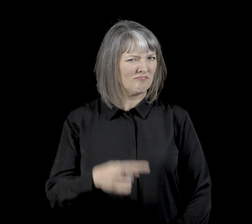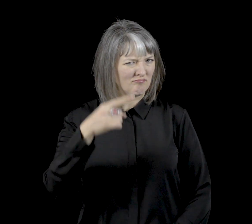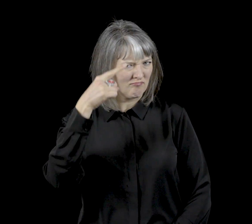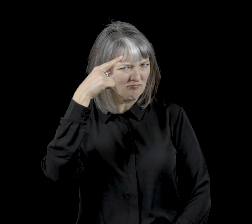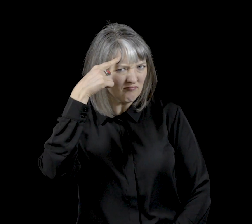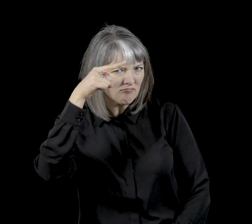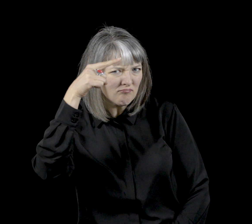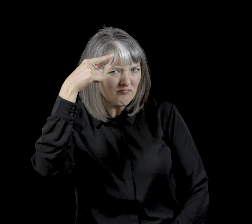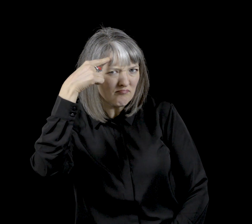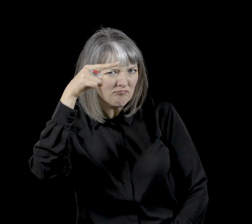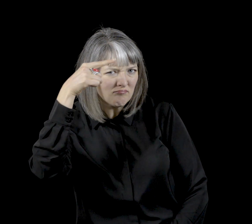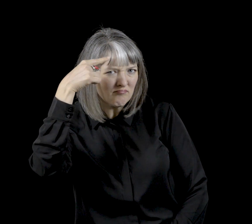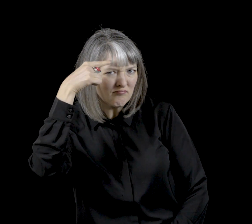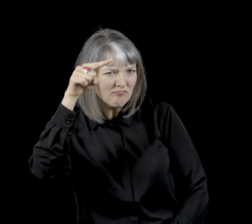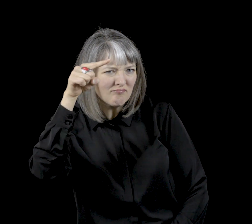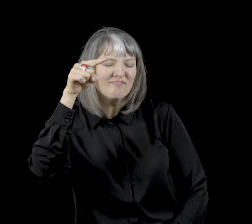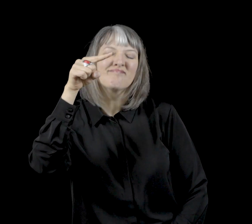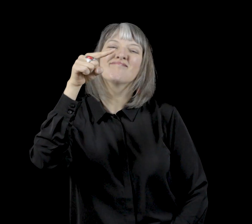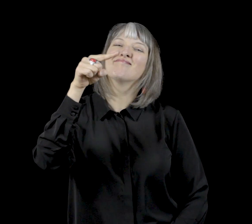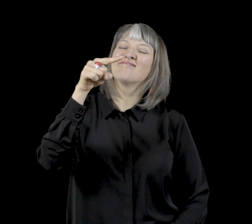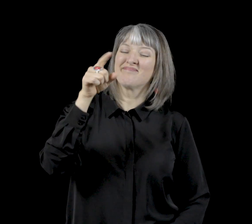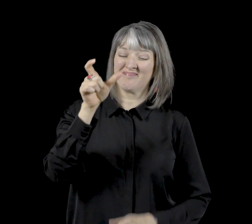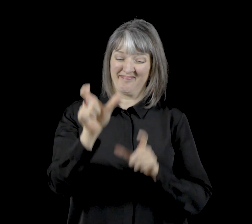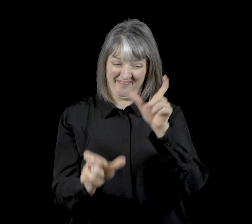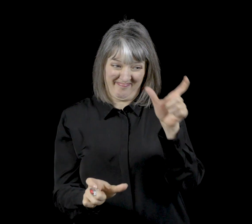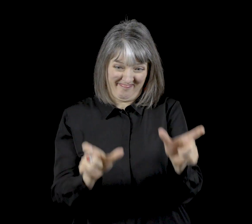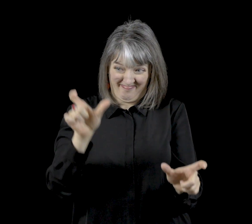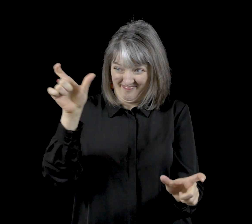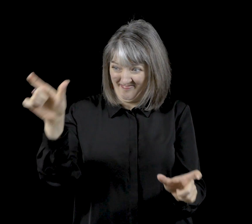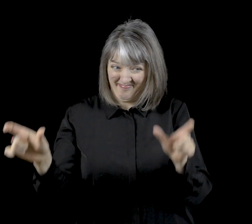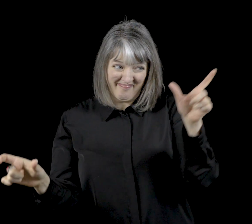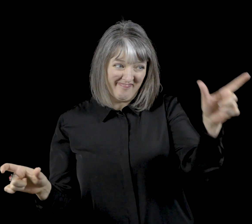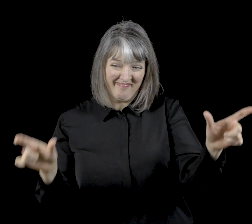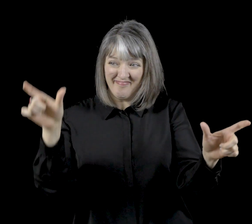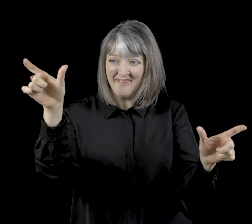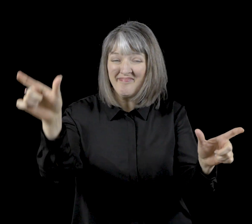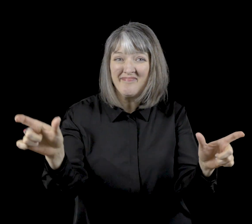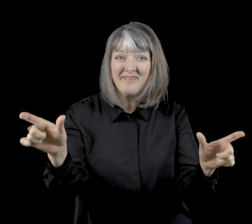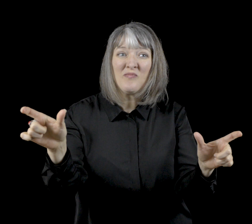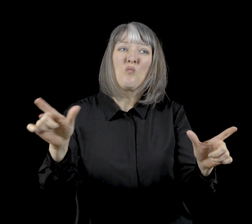FOR FOR? [translated to "what for?"] PEOPLE, INDIVIDUALS, MORTALS